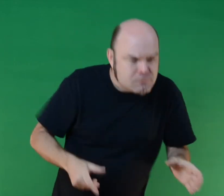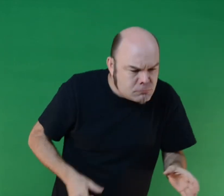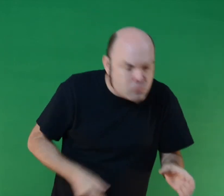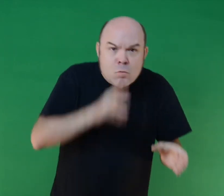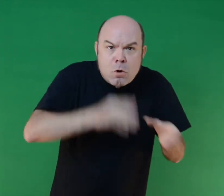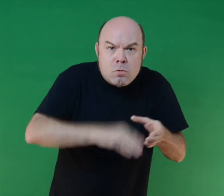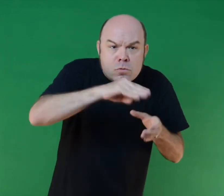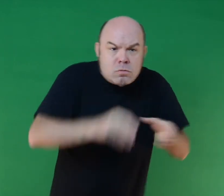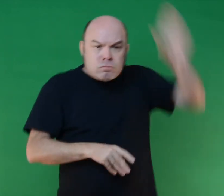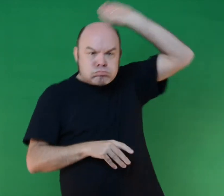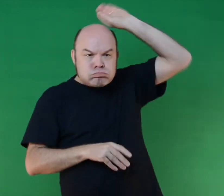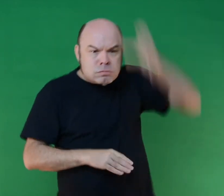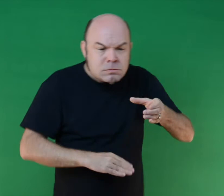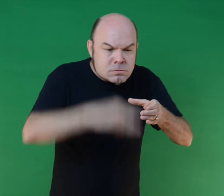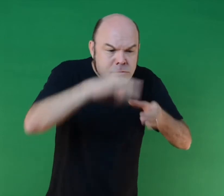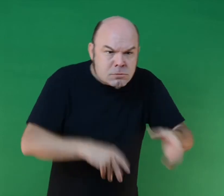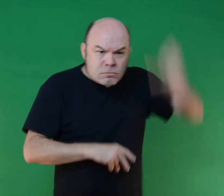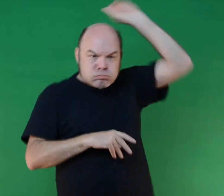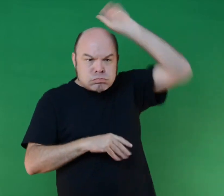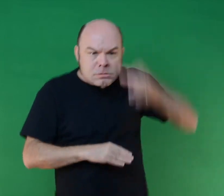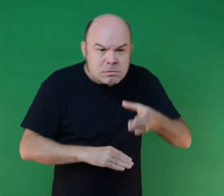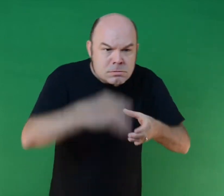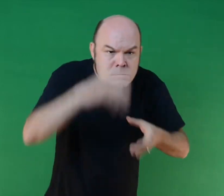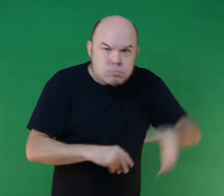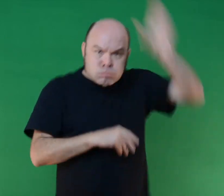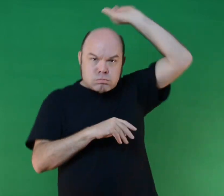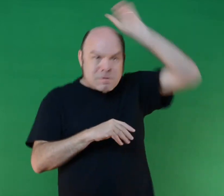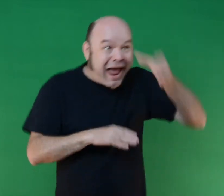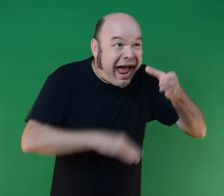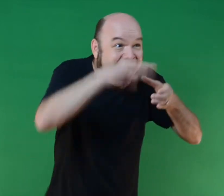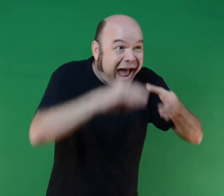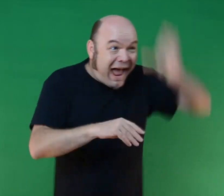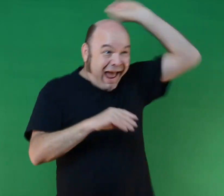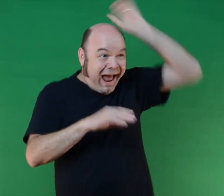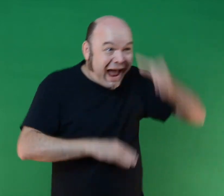Toad poured many glasses of water over his head.